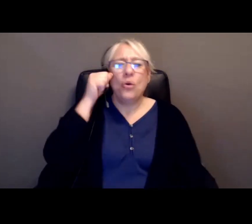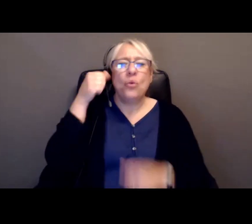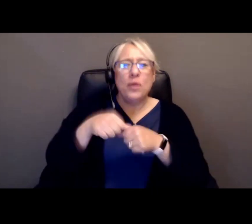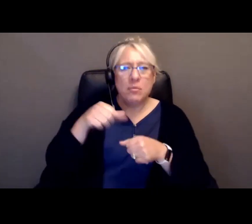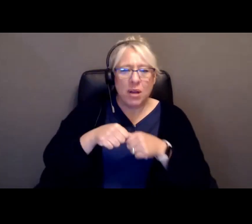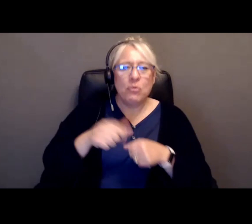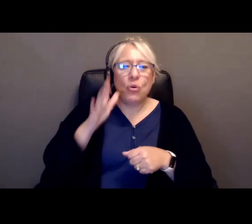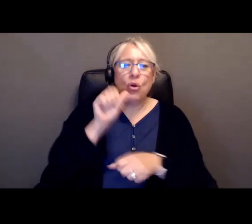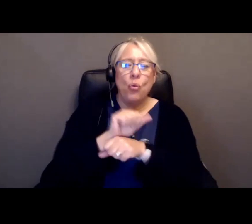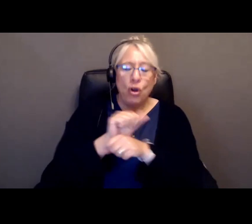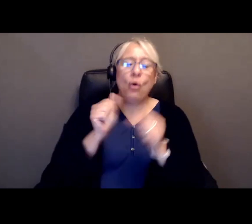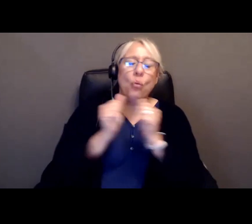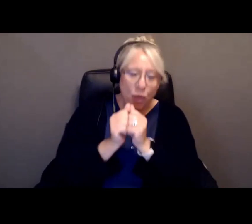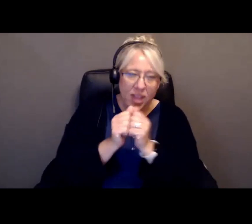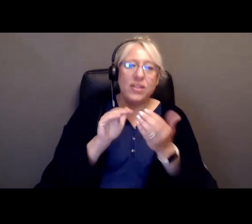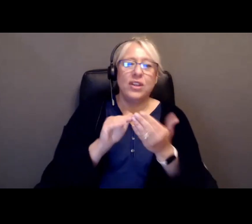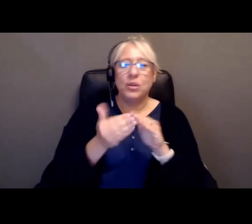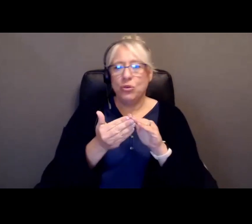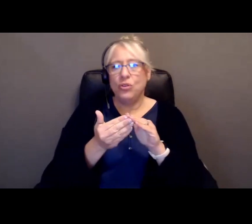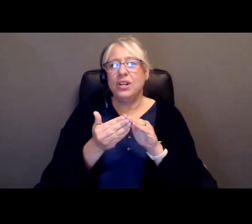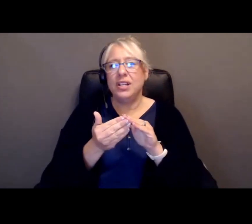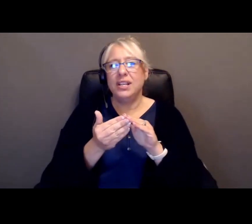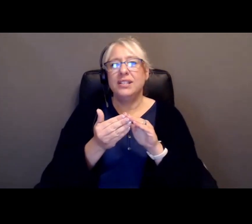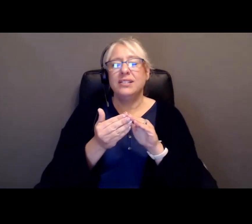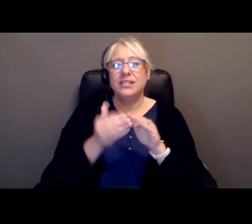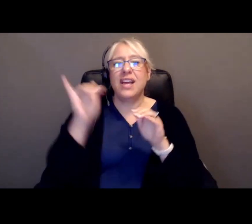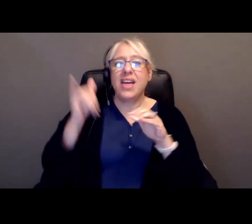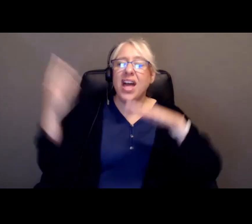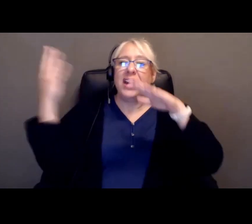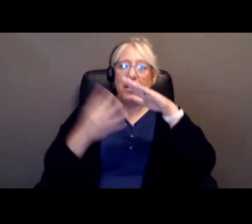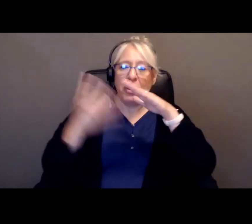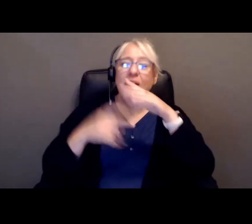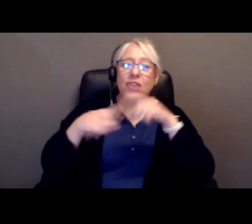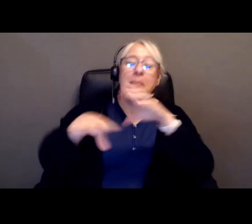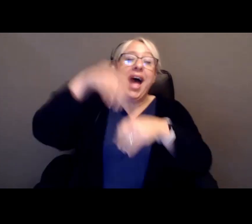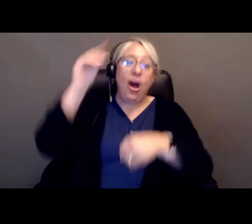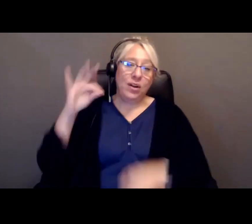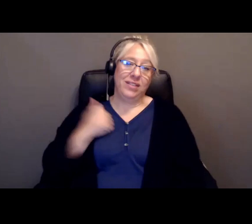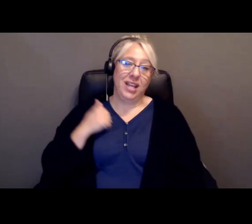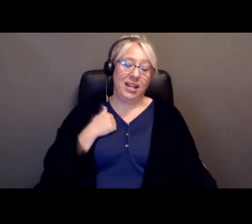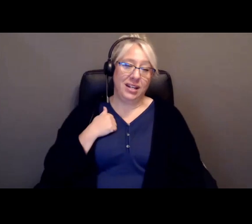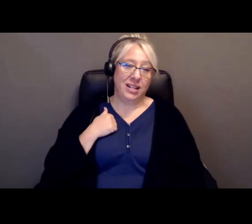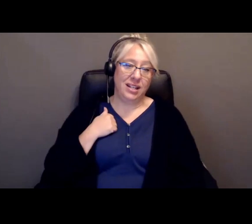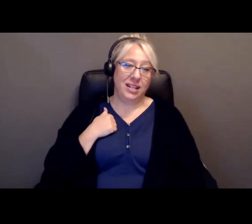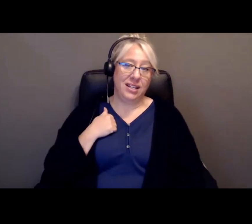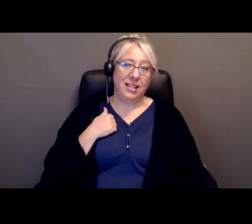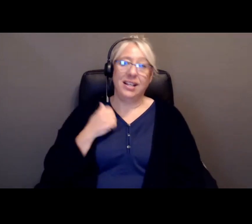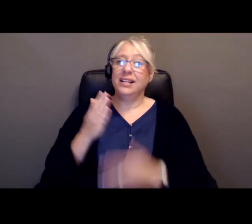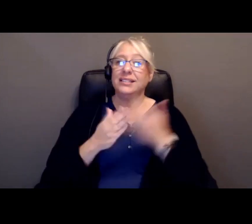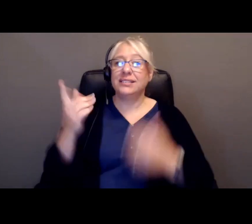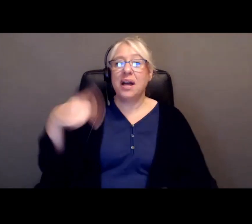working with communities that are migrating from outside of Canada who can't believe what we have,